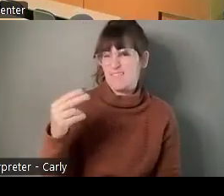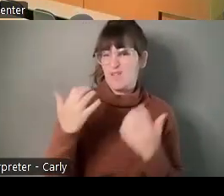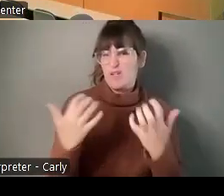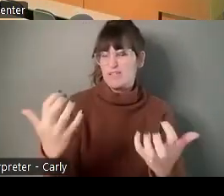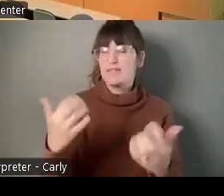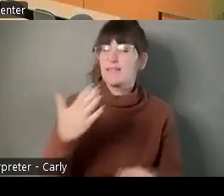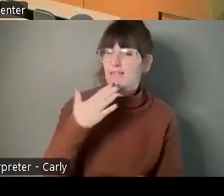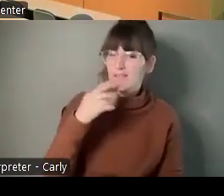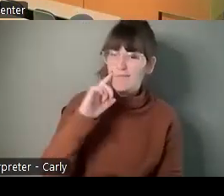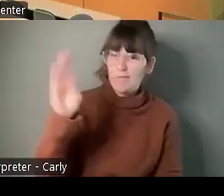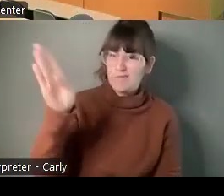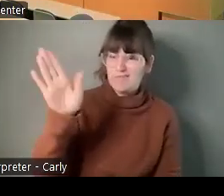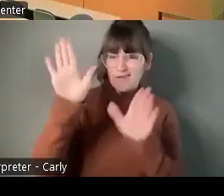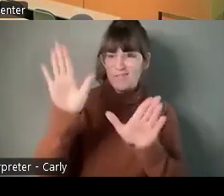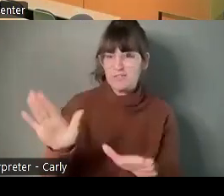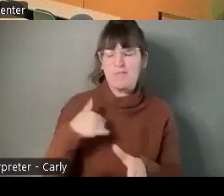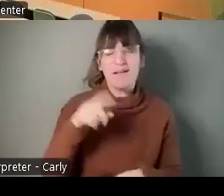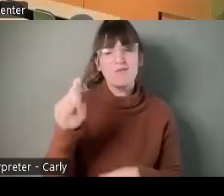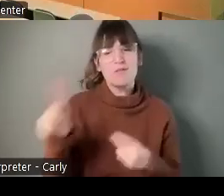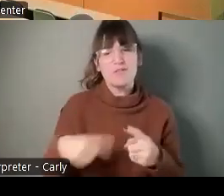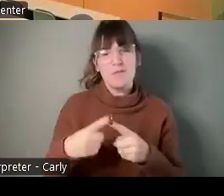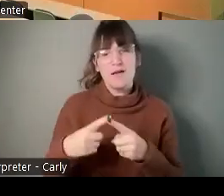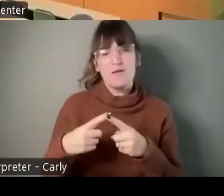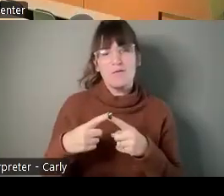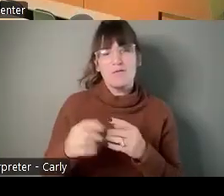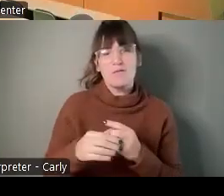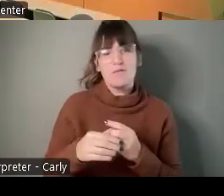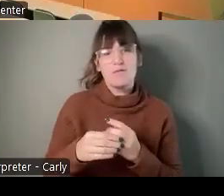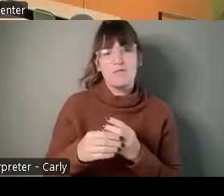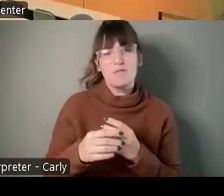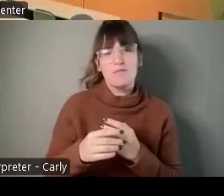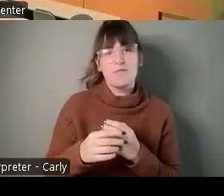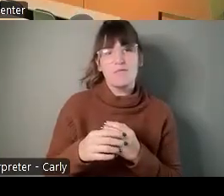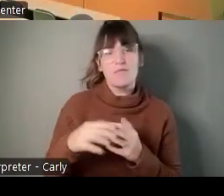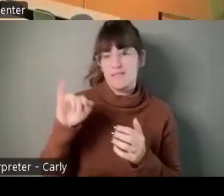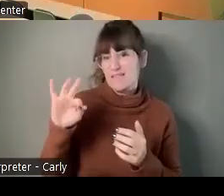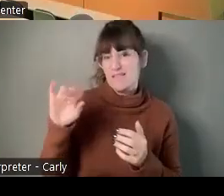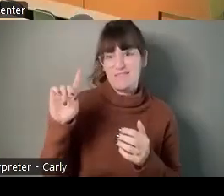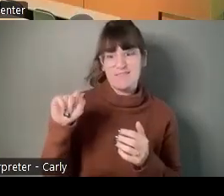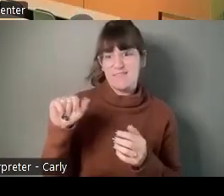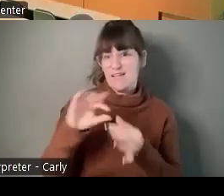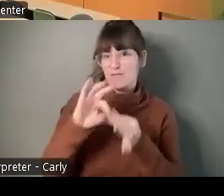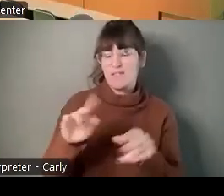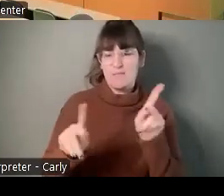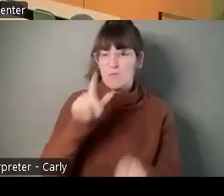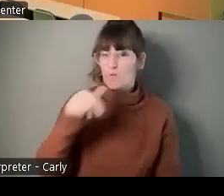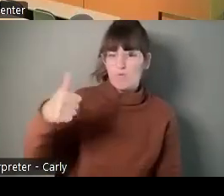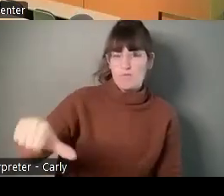Um I had a question about the or if there is data uh regarding people who refuse RSP like families